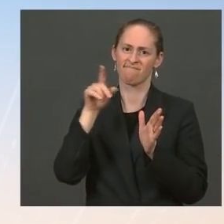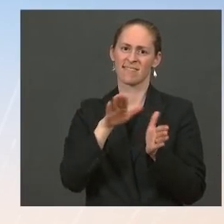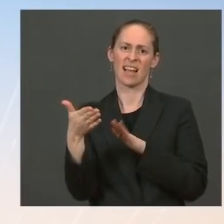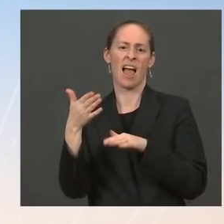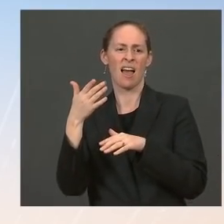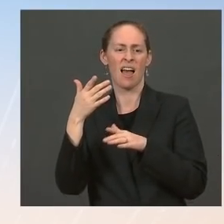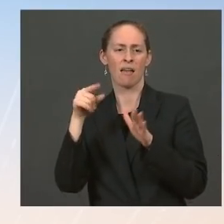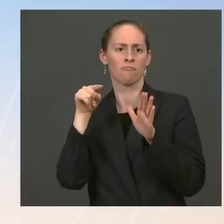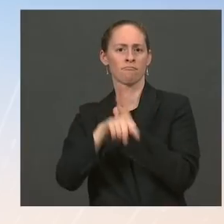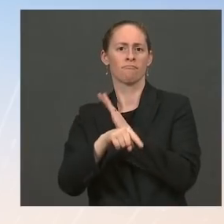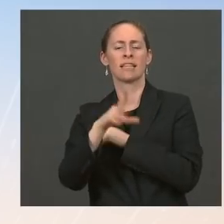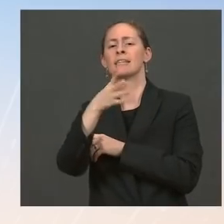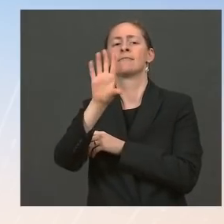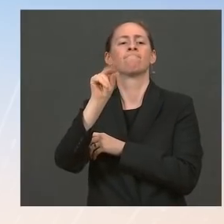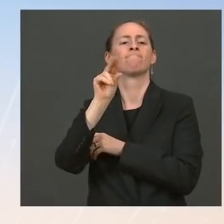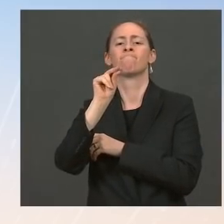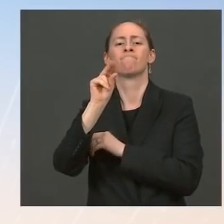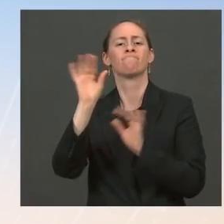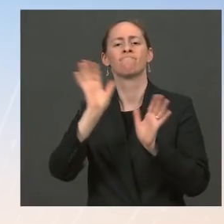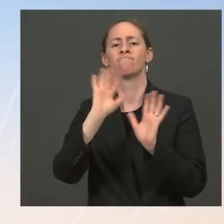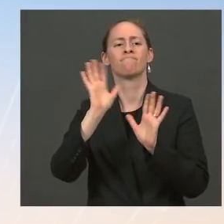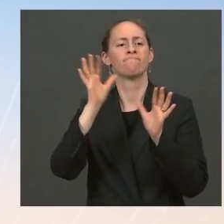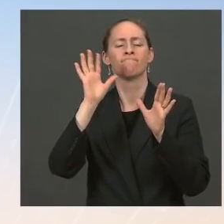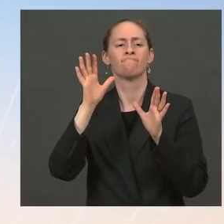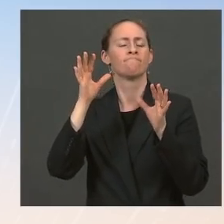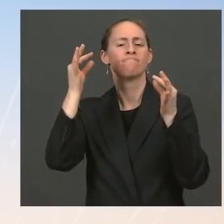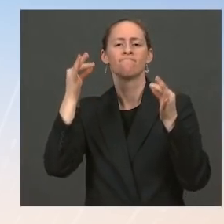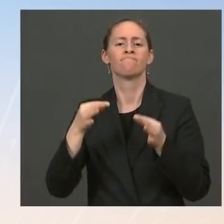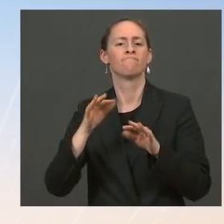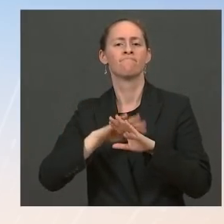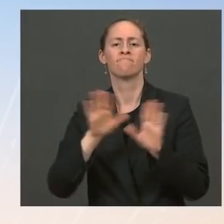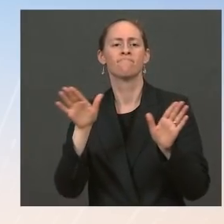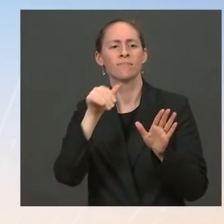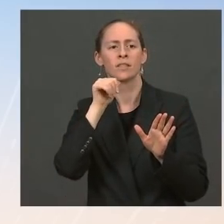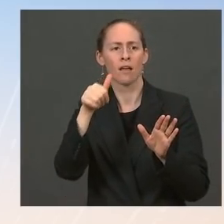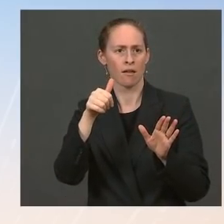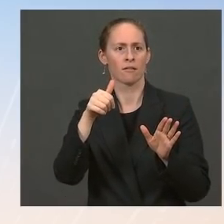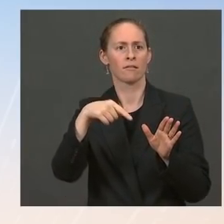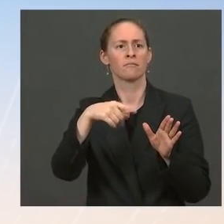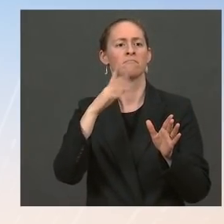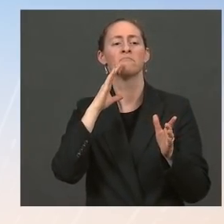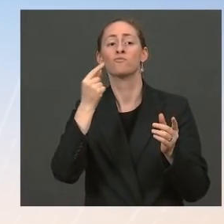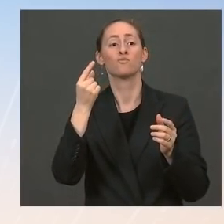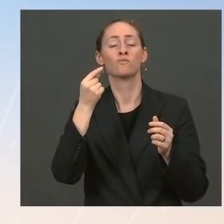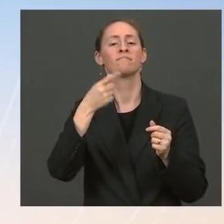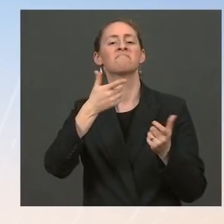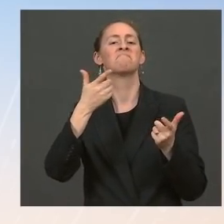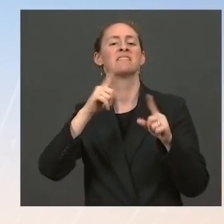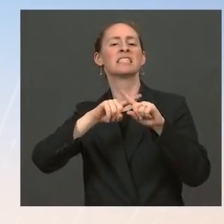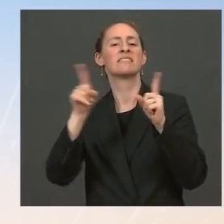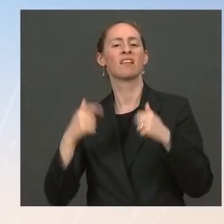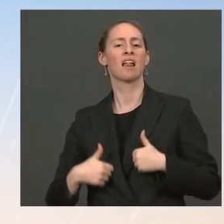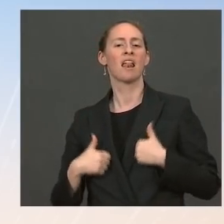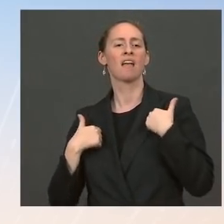students in the state. Mr. Jones instead will be given -- he was sentenced to life in prison without the possibility of parole.